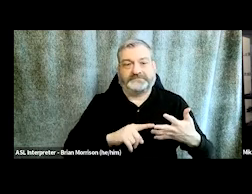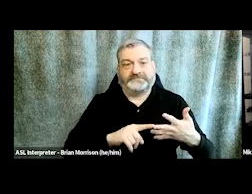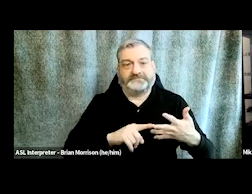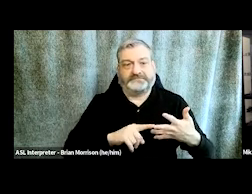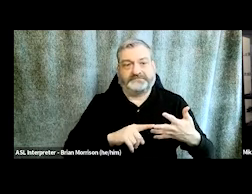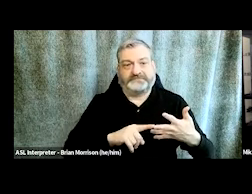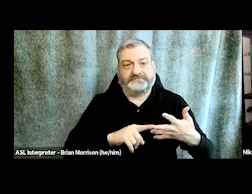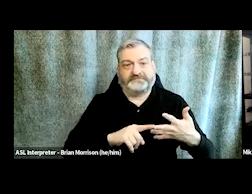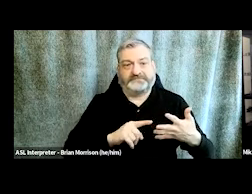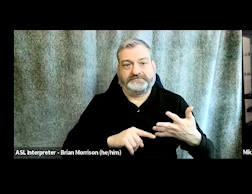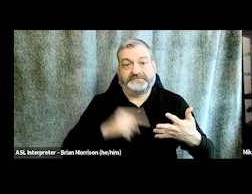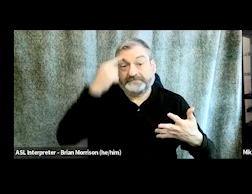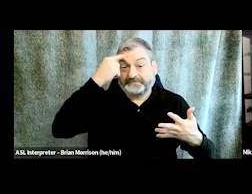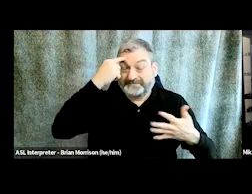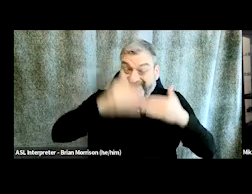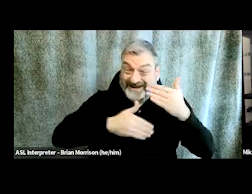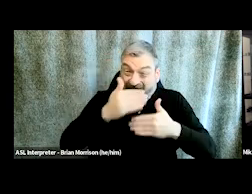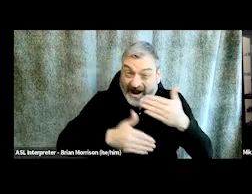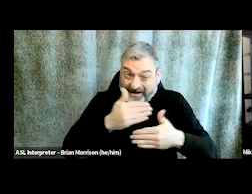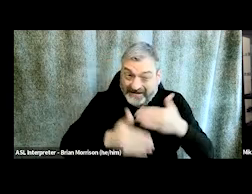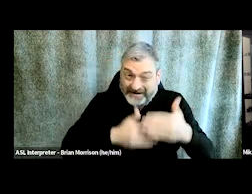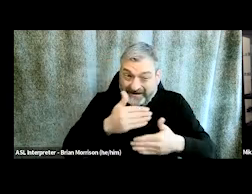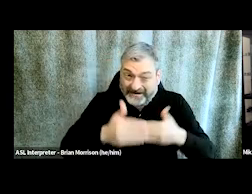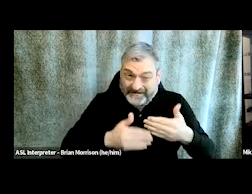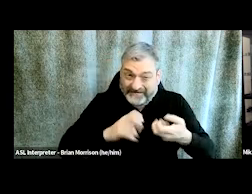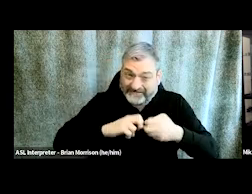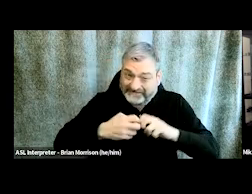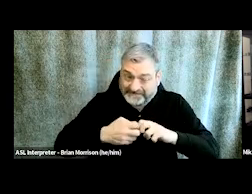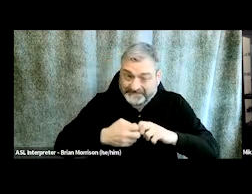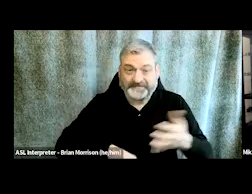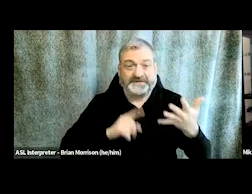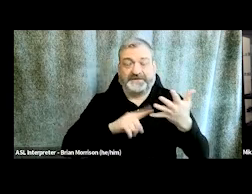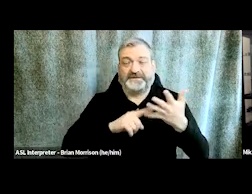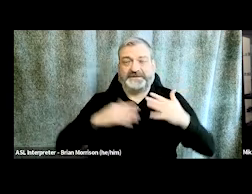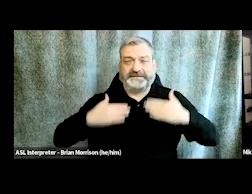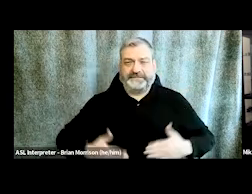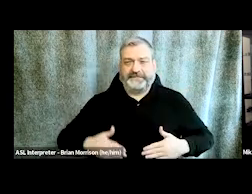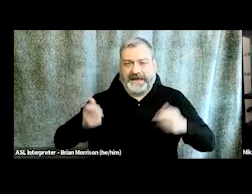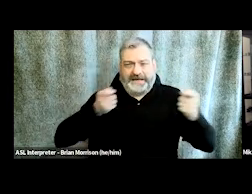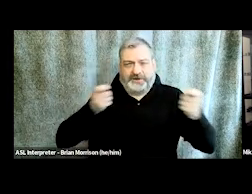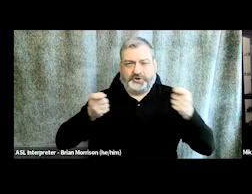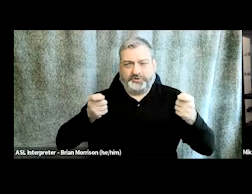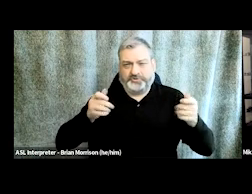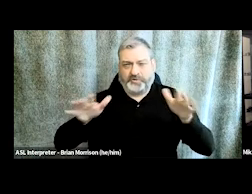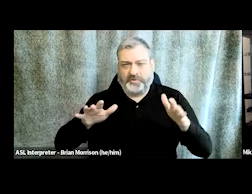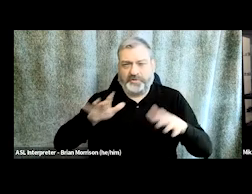cognitive or processing disabilities, and motor control disabilities, which includes, like, touching and moving things.